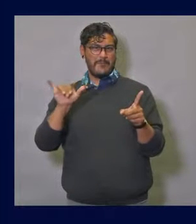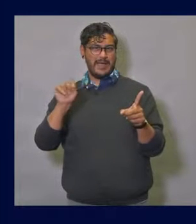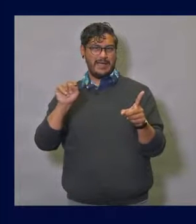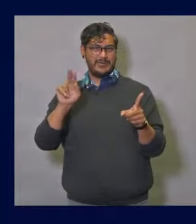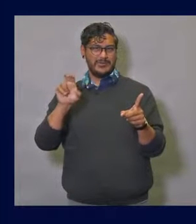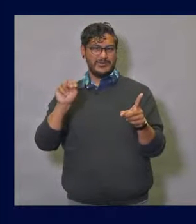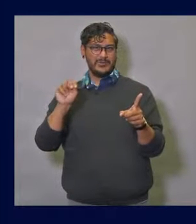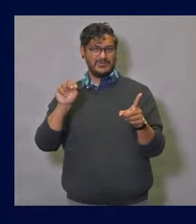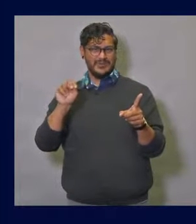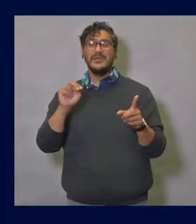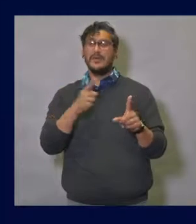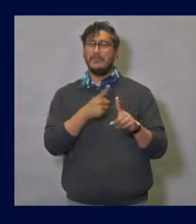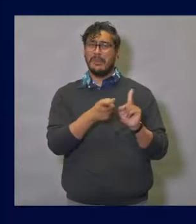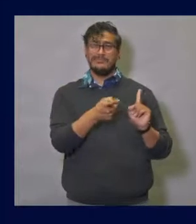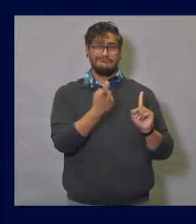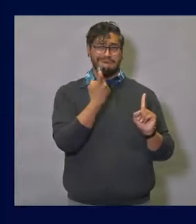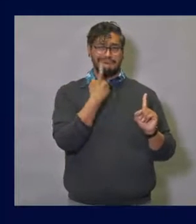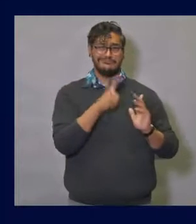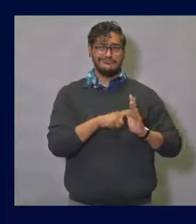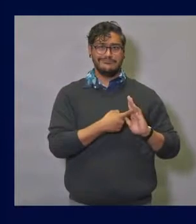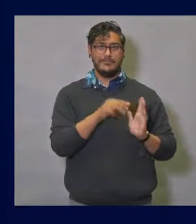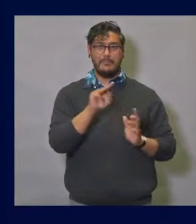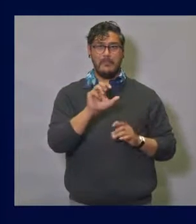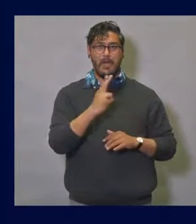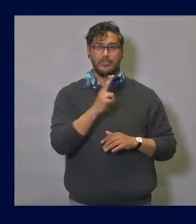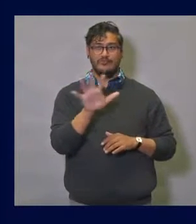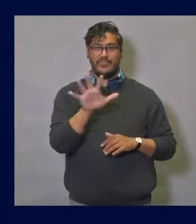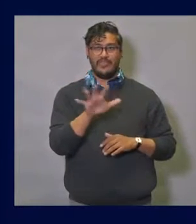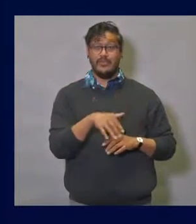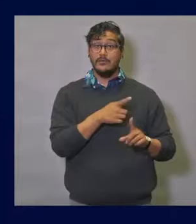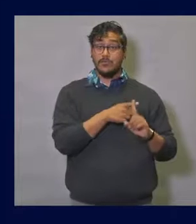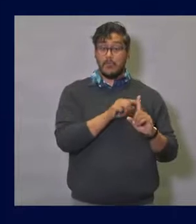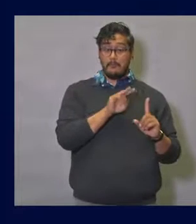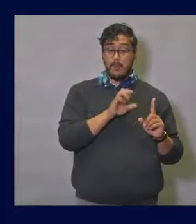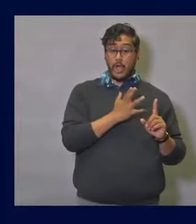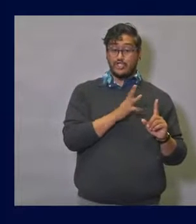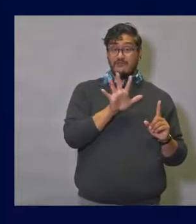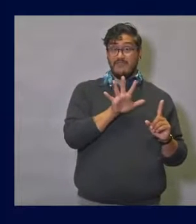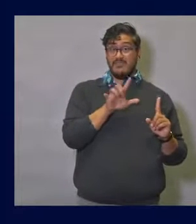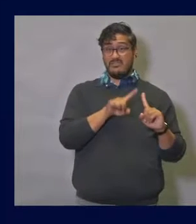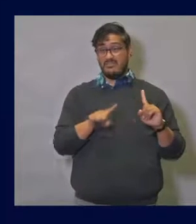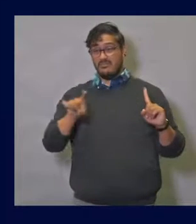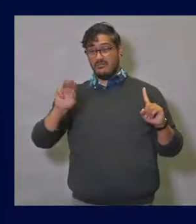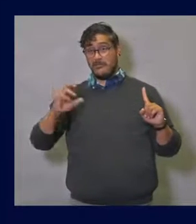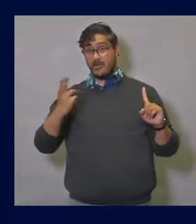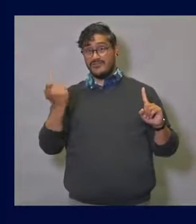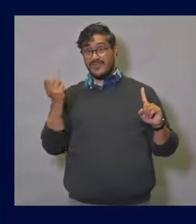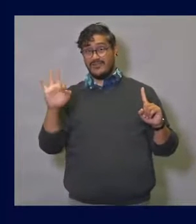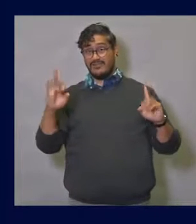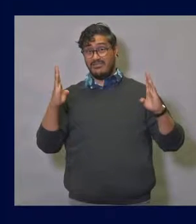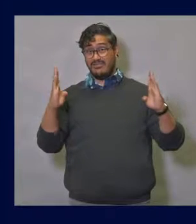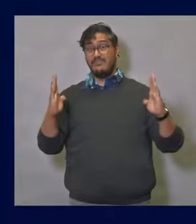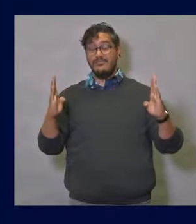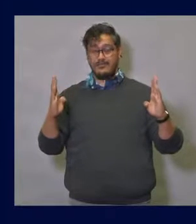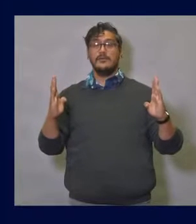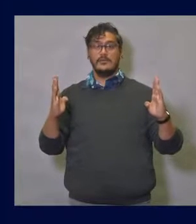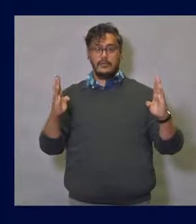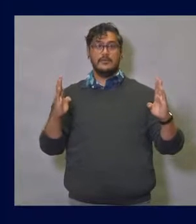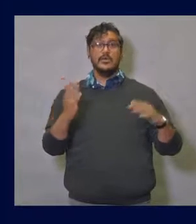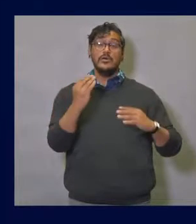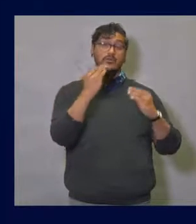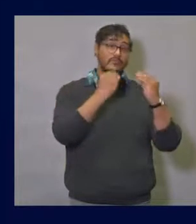THAT SHELL SERINO.